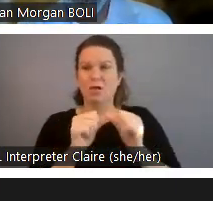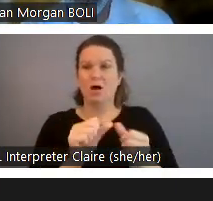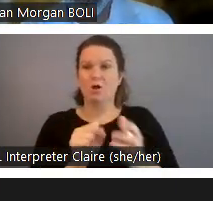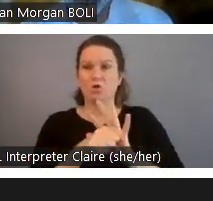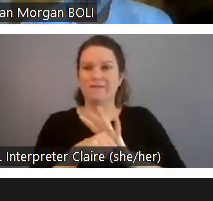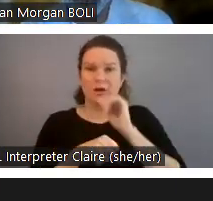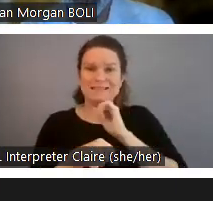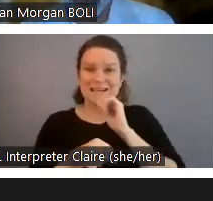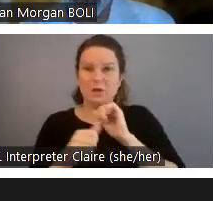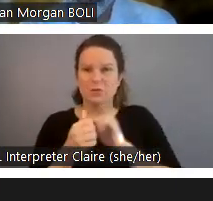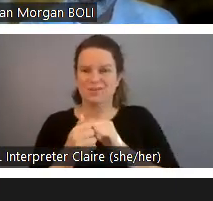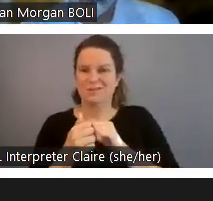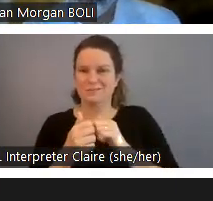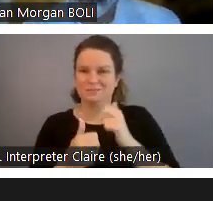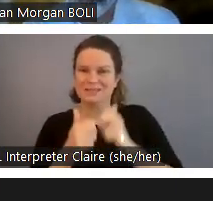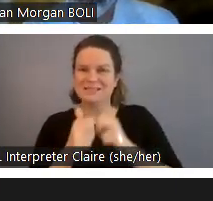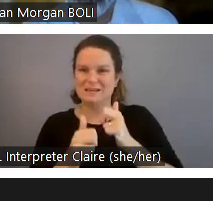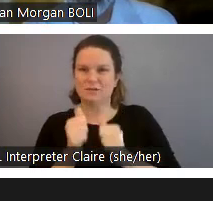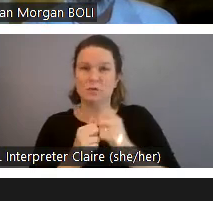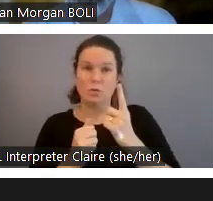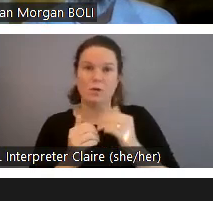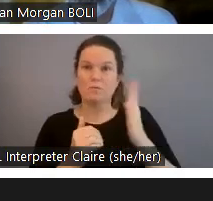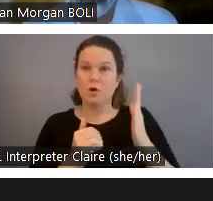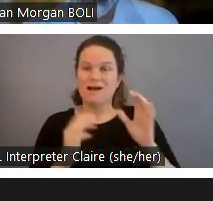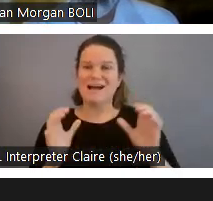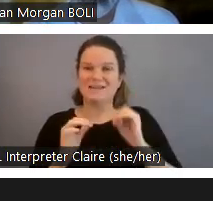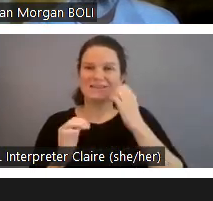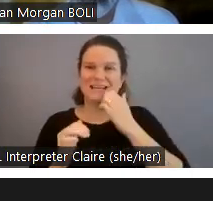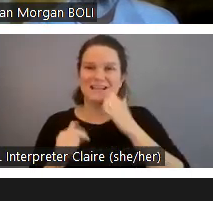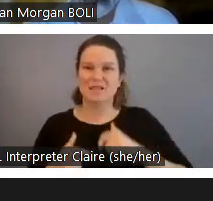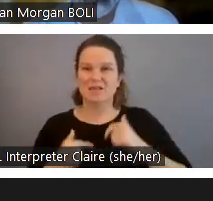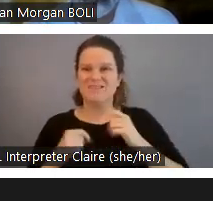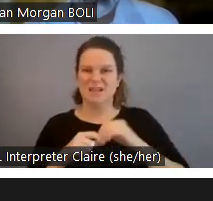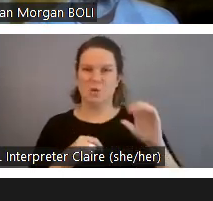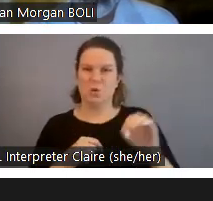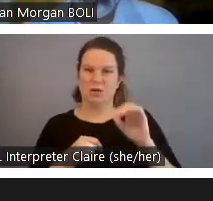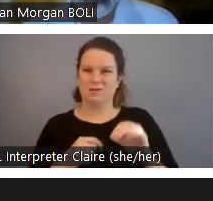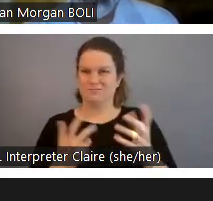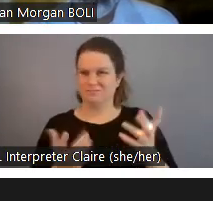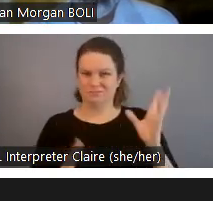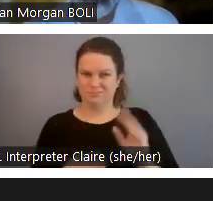with difficulties with one or more activities of daily living in Oregon?"